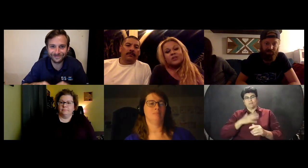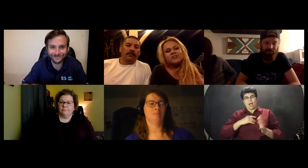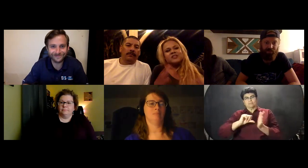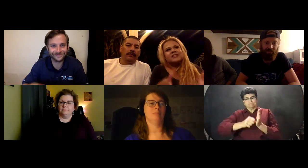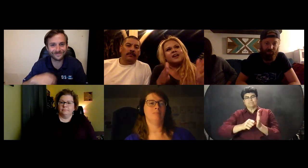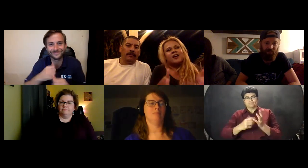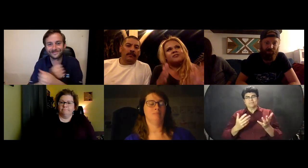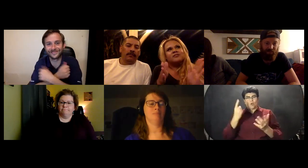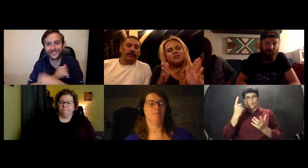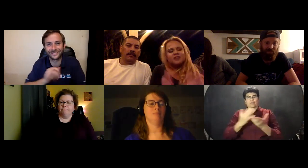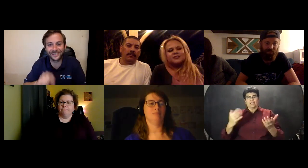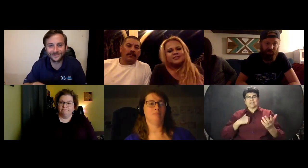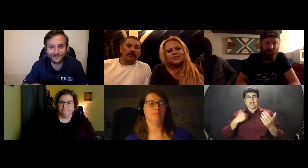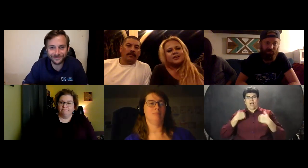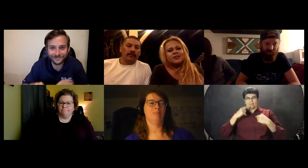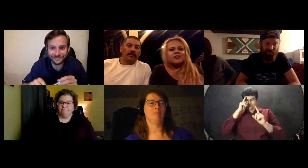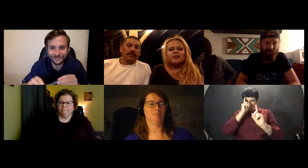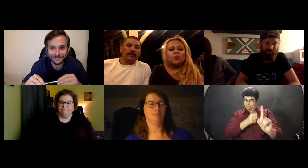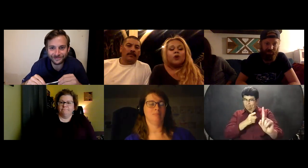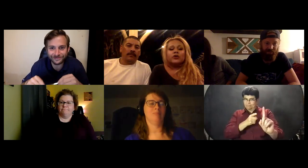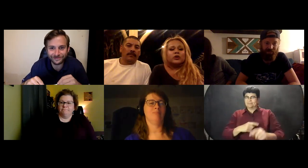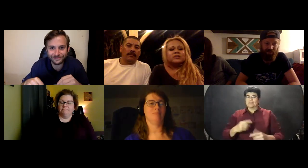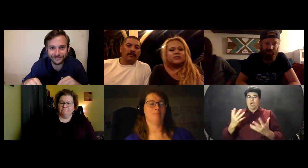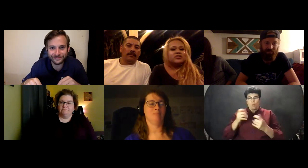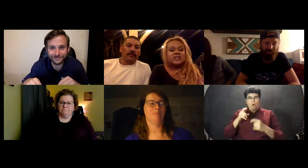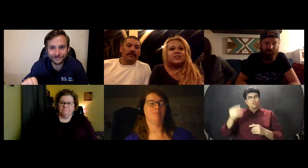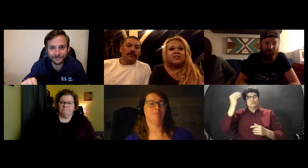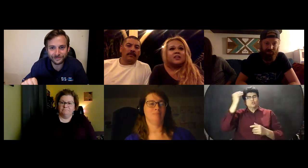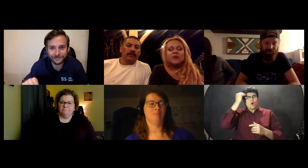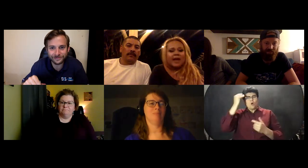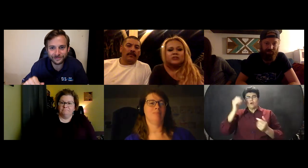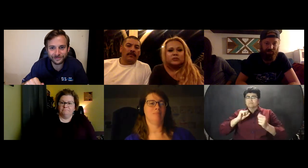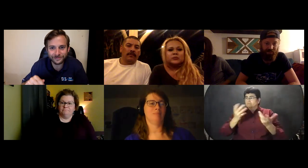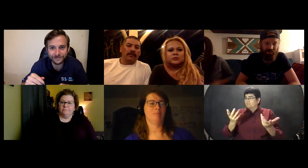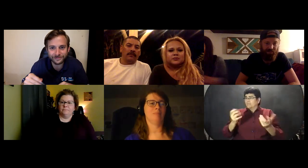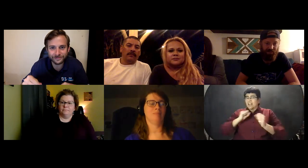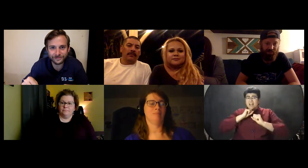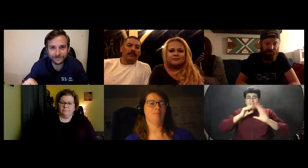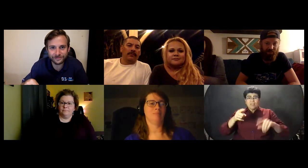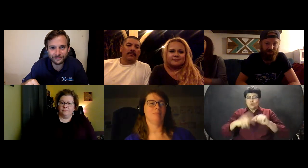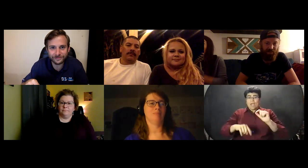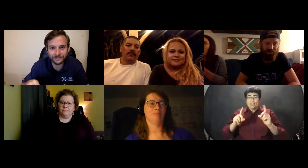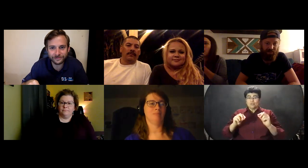things that i have constantly and want her to know is that there's nothing that you can't do